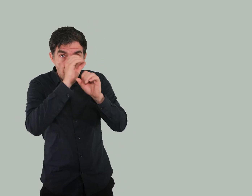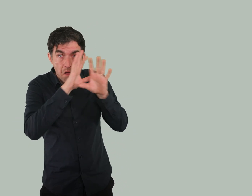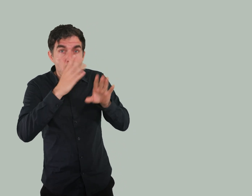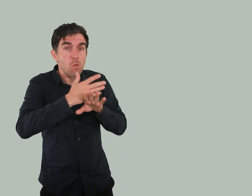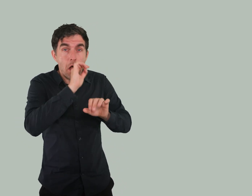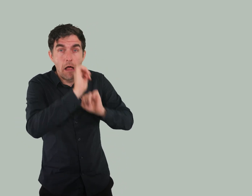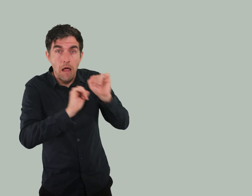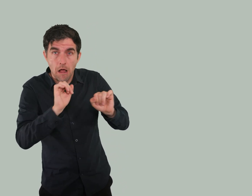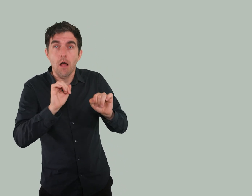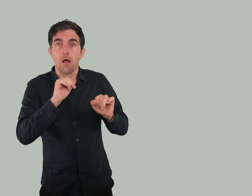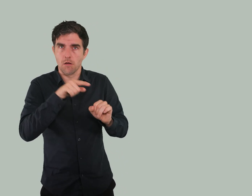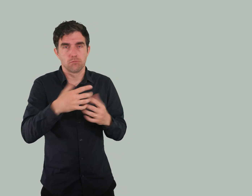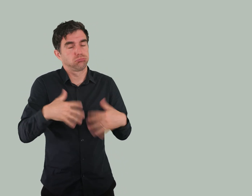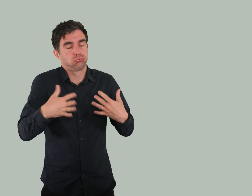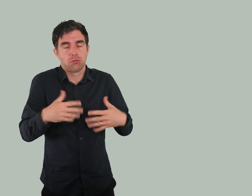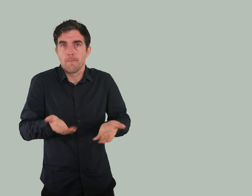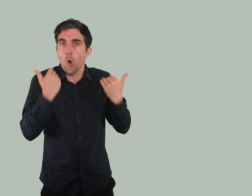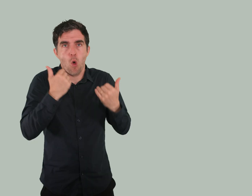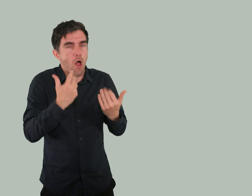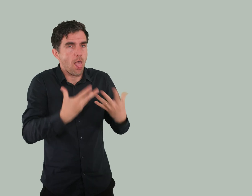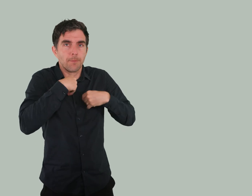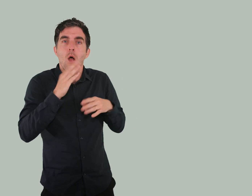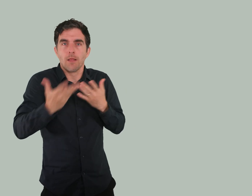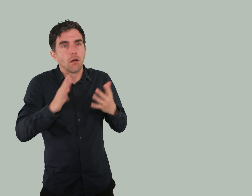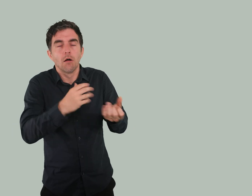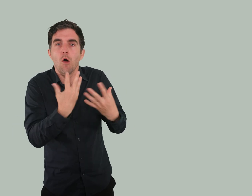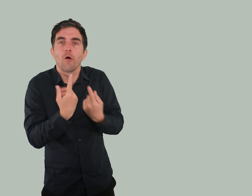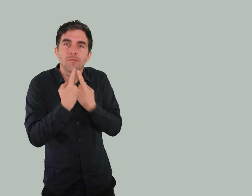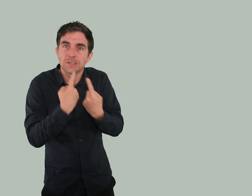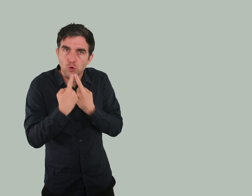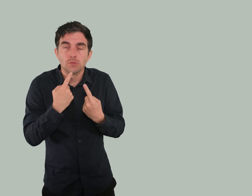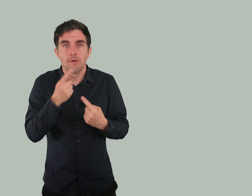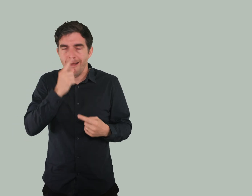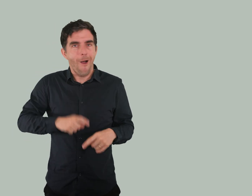do more than provide information.